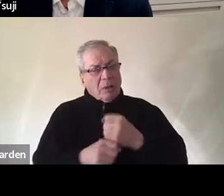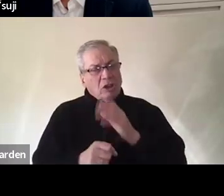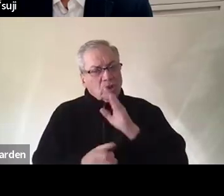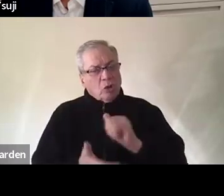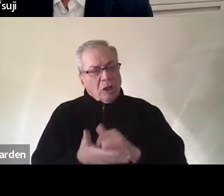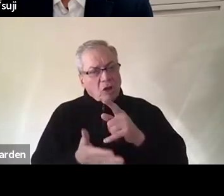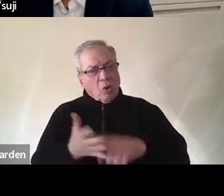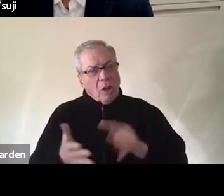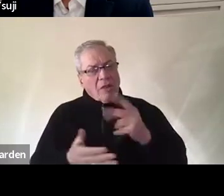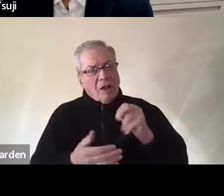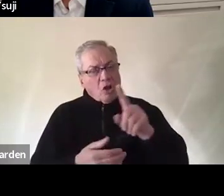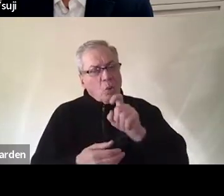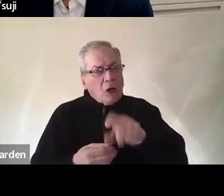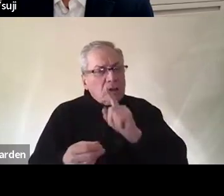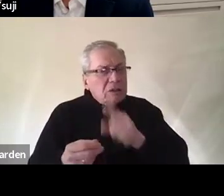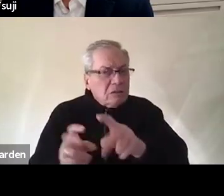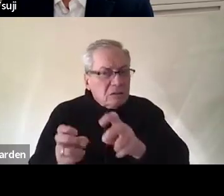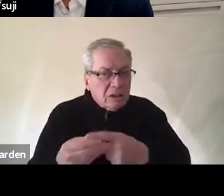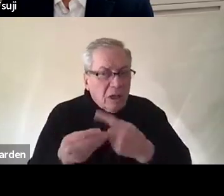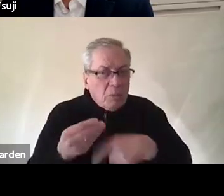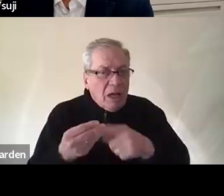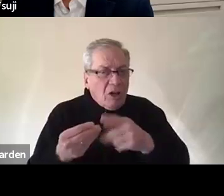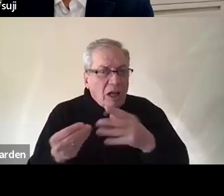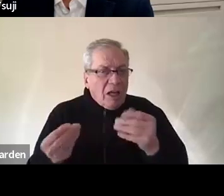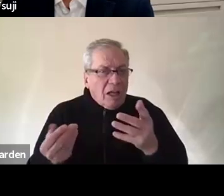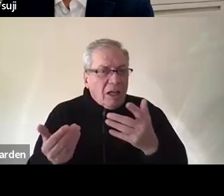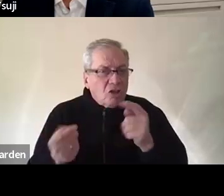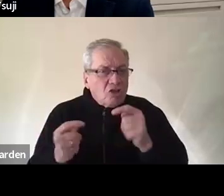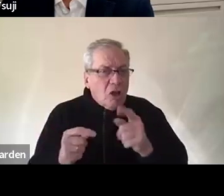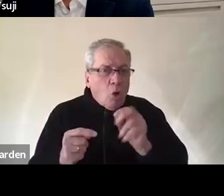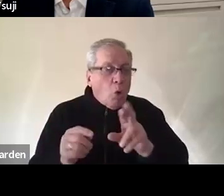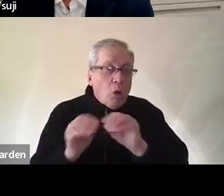I am not sure that is what the question is about. If Sarah can maybe clarify the question